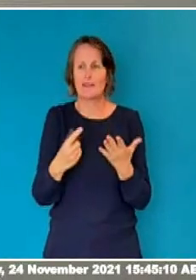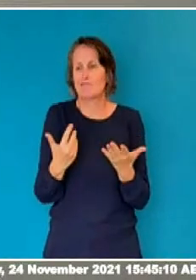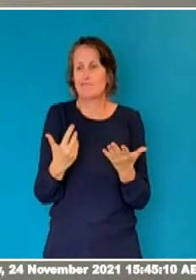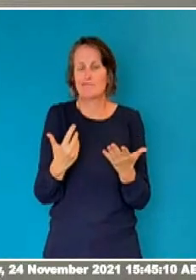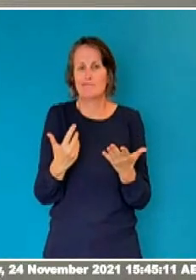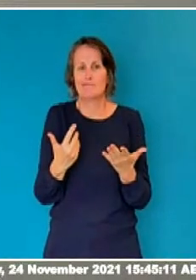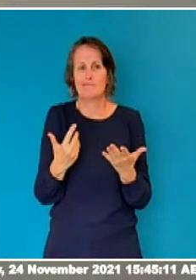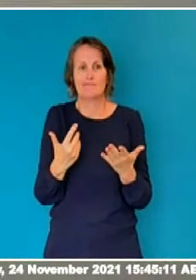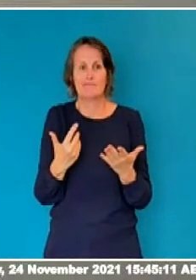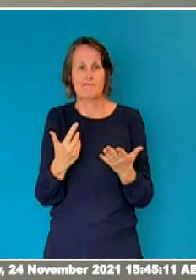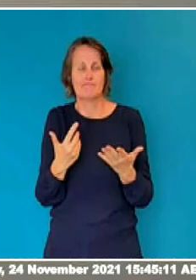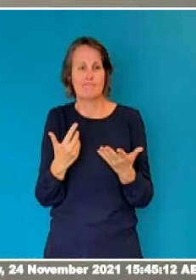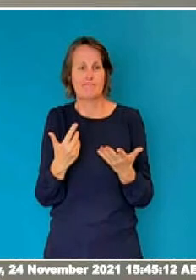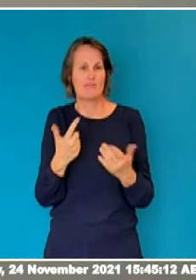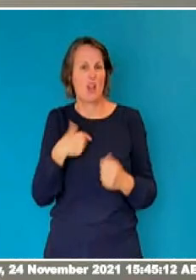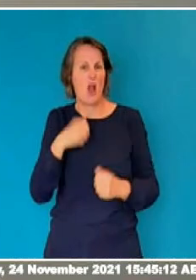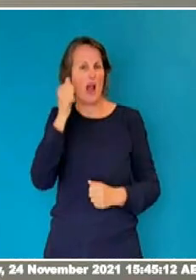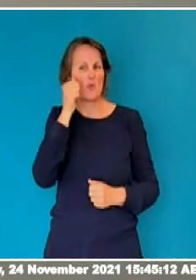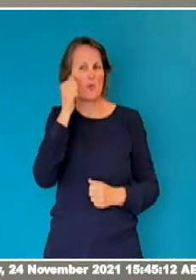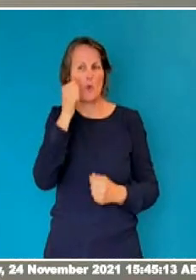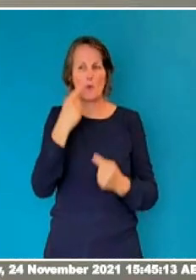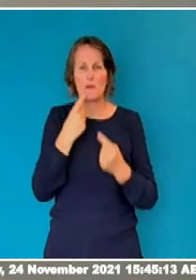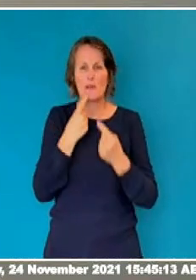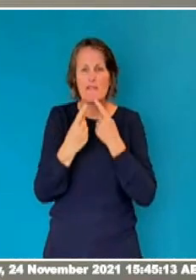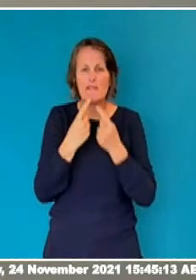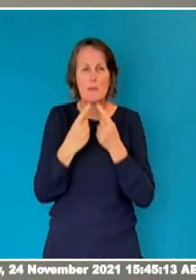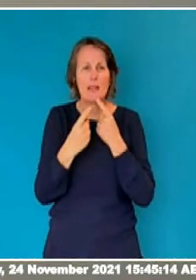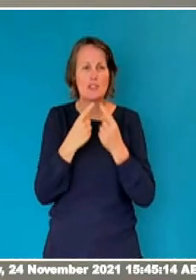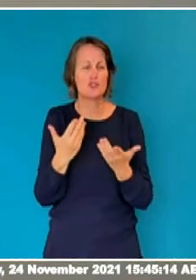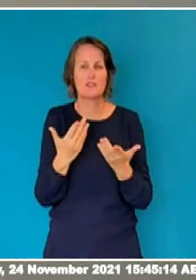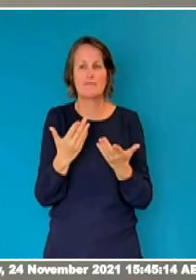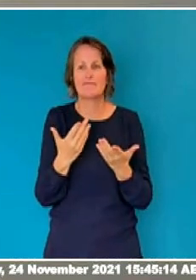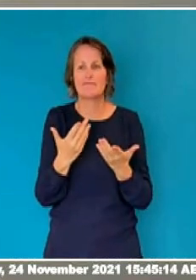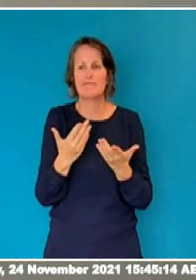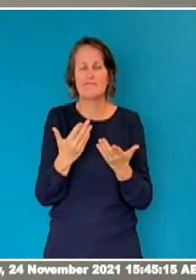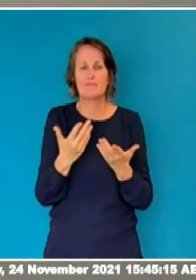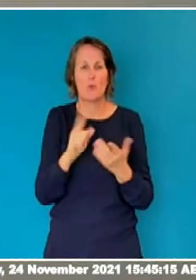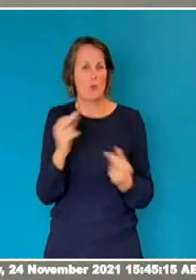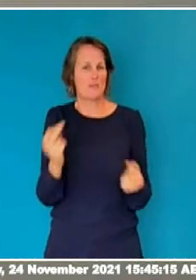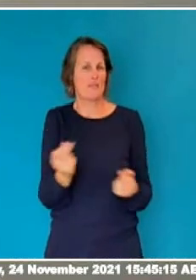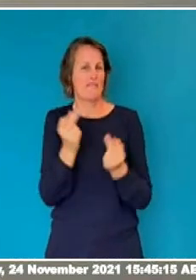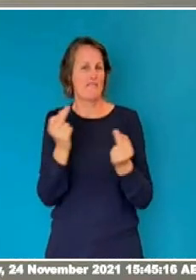available for broad participation in the public.